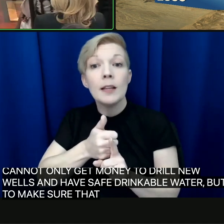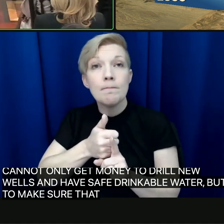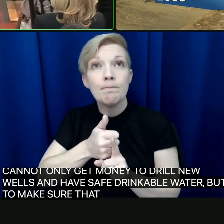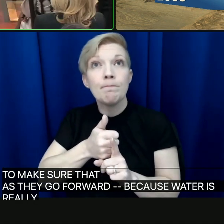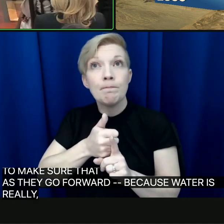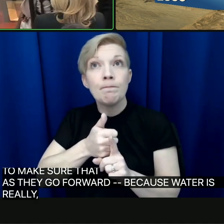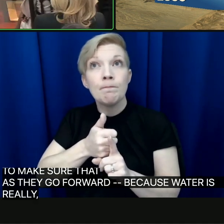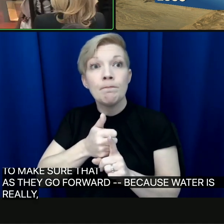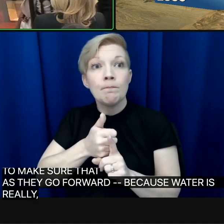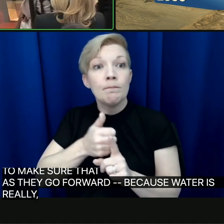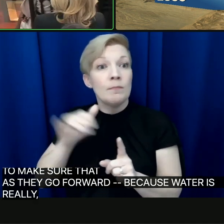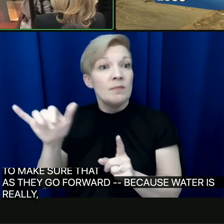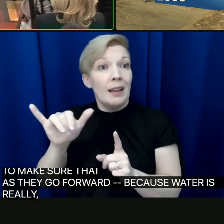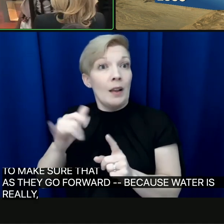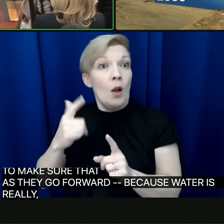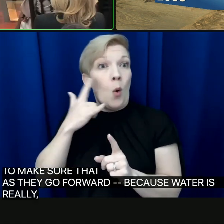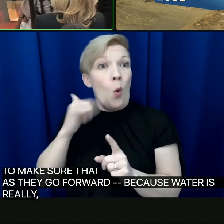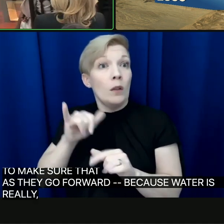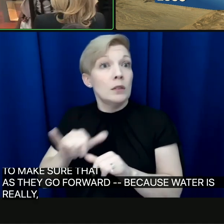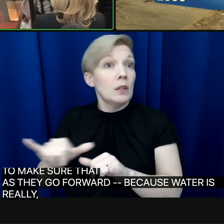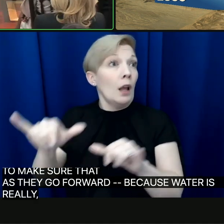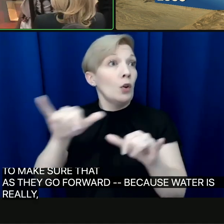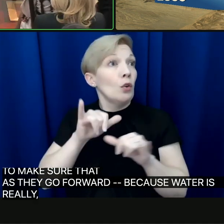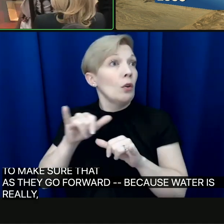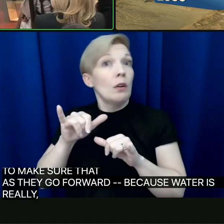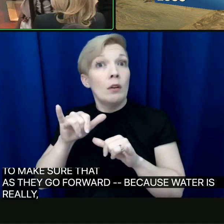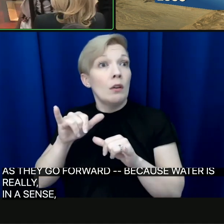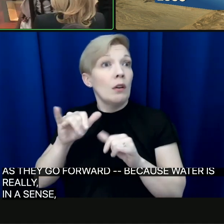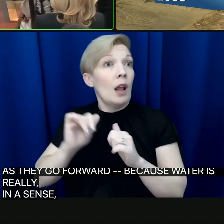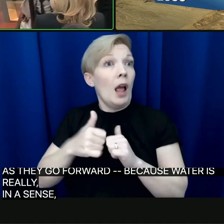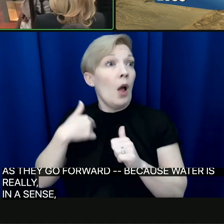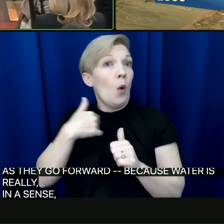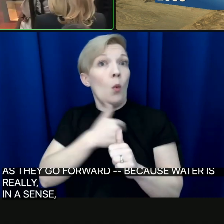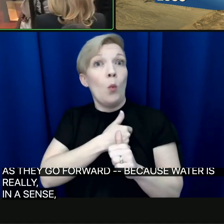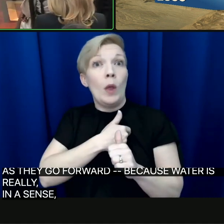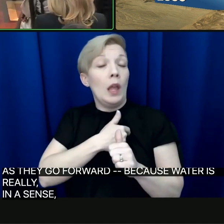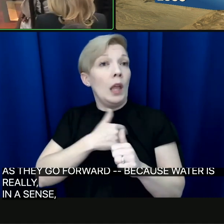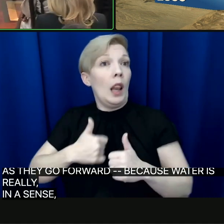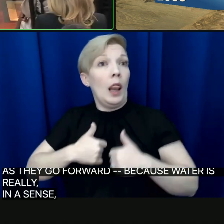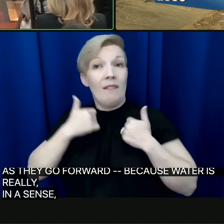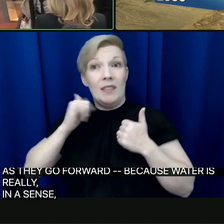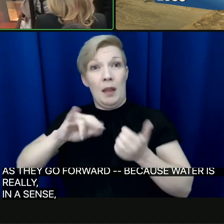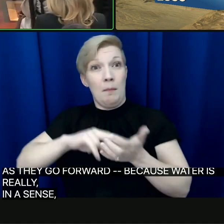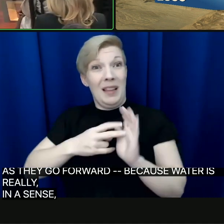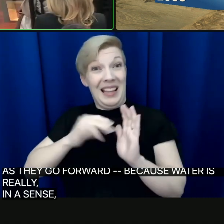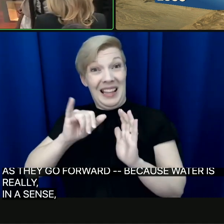the gold standard of what of how we live and how we conduct our conduct our lives.